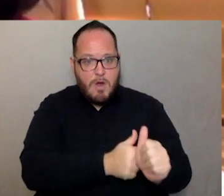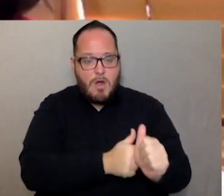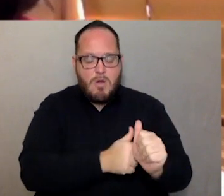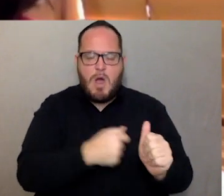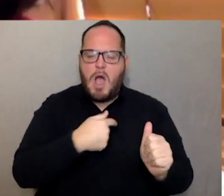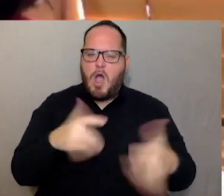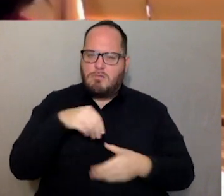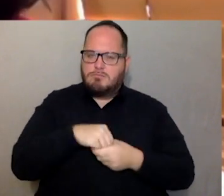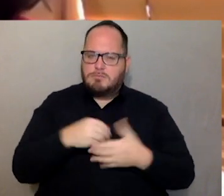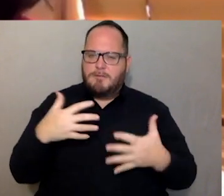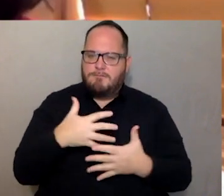FRONT LINE WORKERS. THEY WORK TO KEEP BUILDINGS LIKE